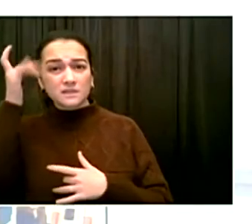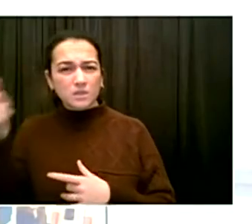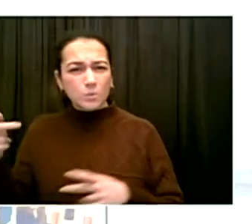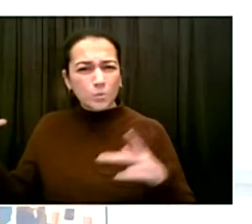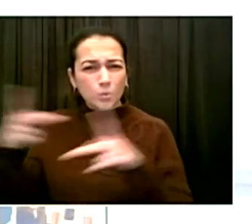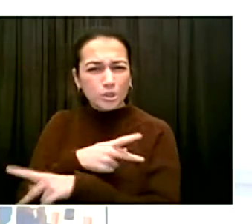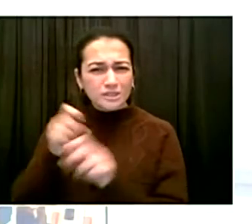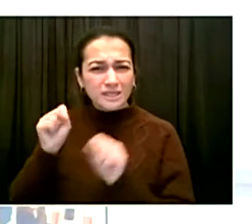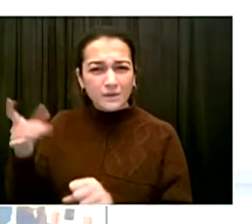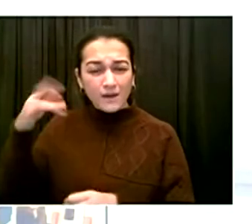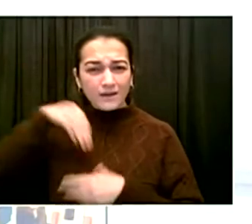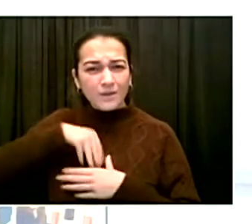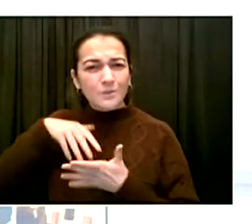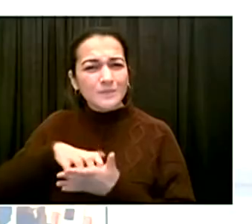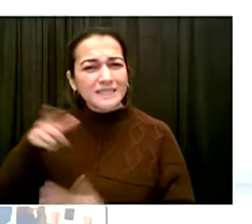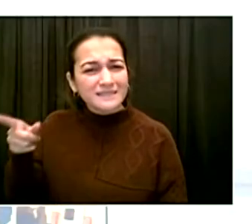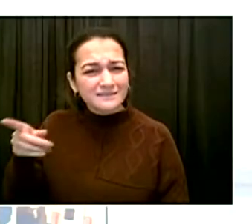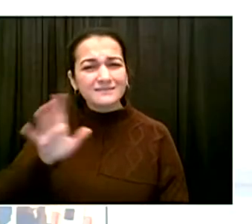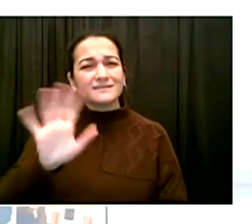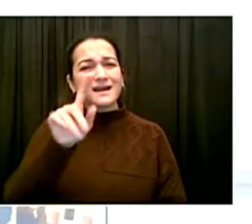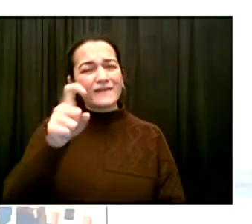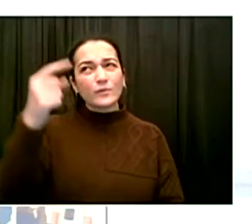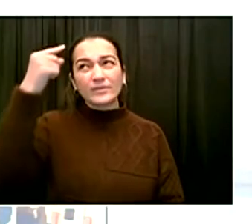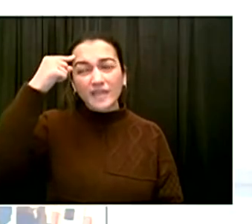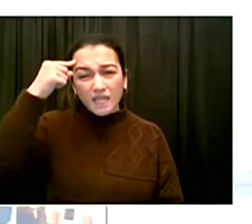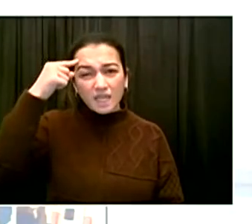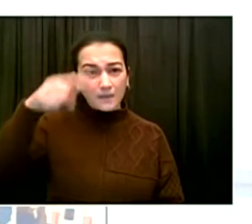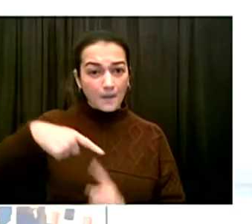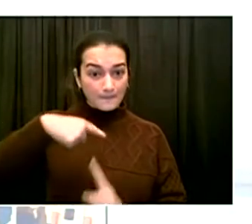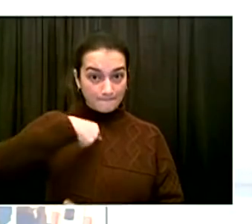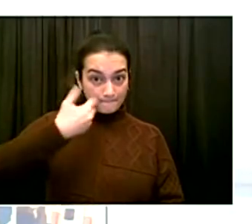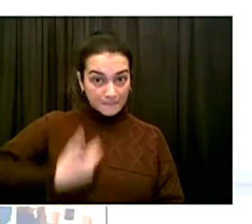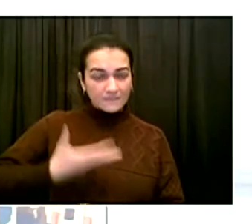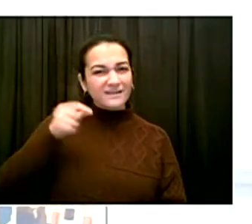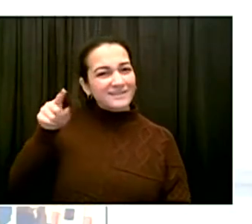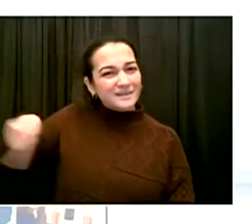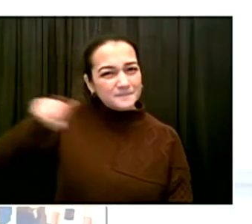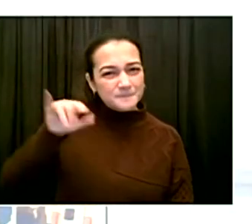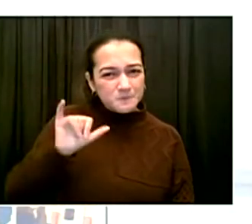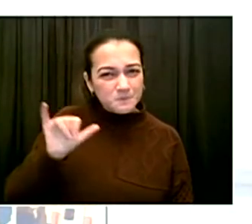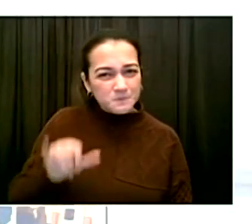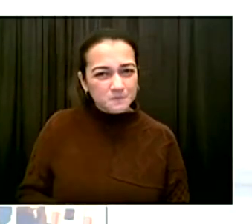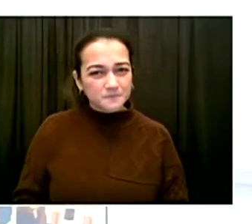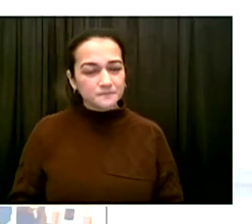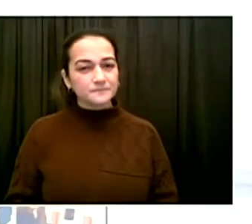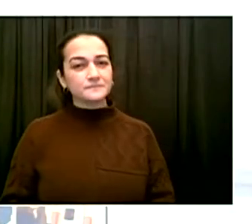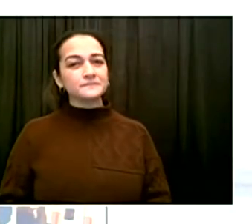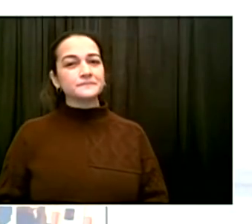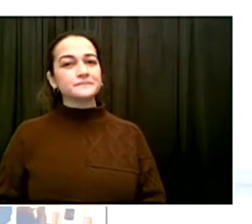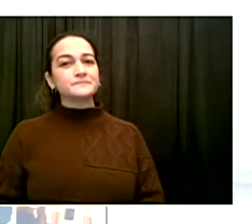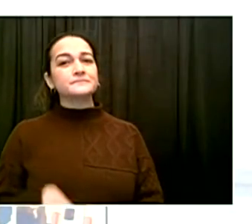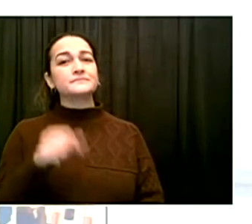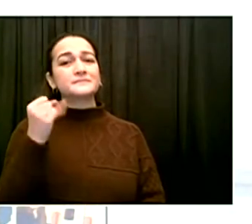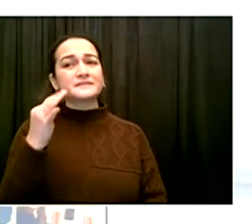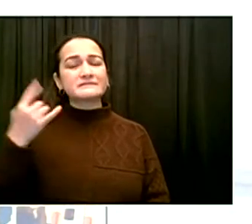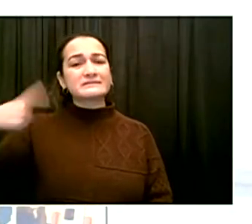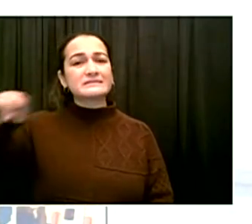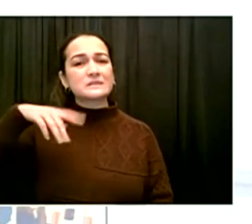EMPHASIZES THAT OLDER ADULTS AND OTHERS AT HIGHER RISK SHOULD SKIP OPTIONAL ACTIVITIES AT LEAST FOR THE NEXT TWO WEEKS.